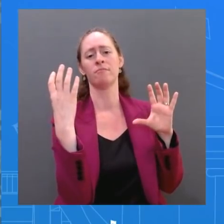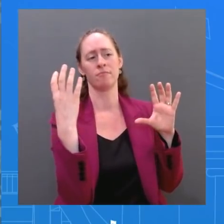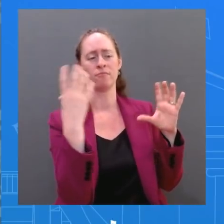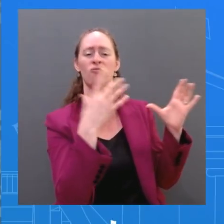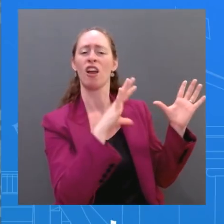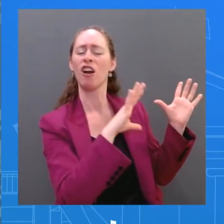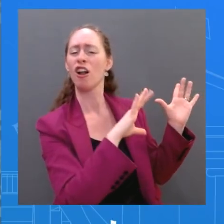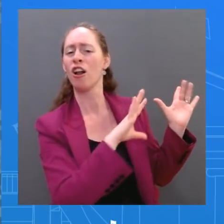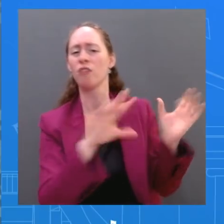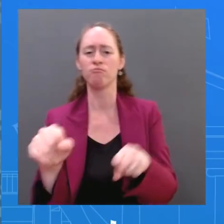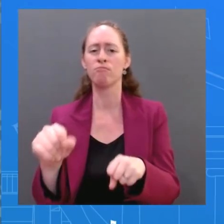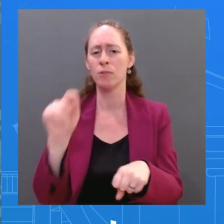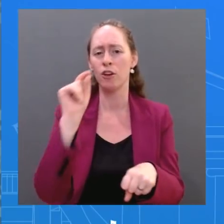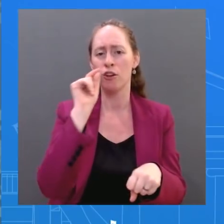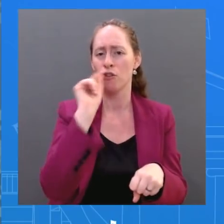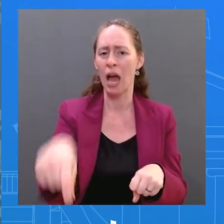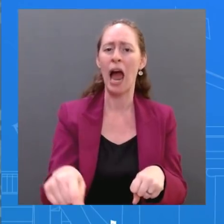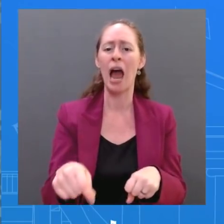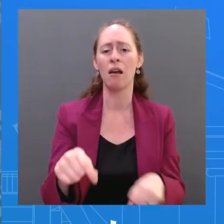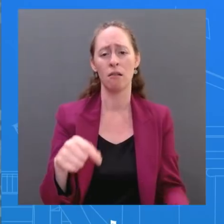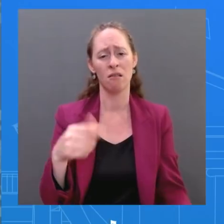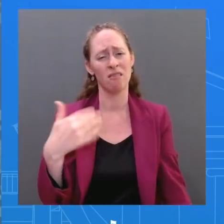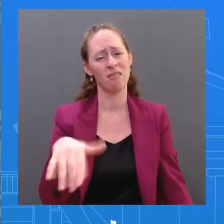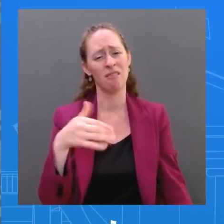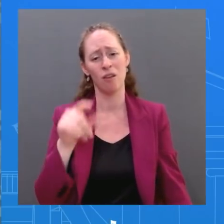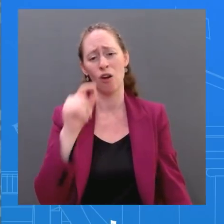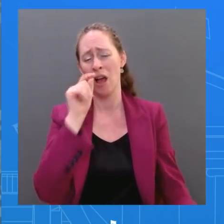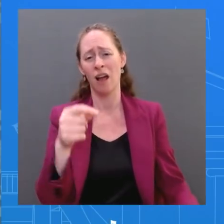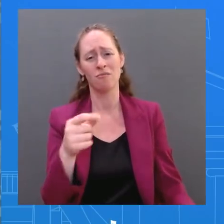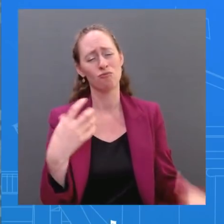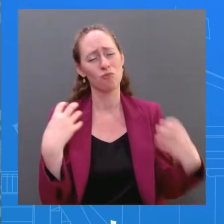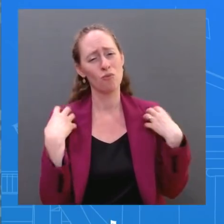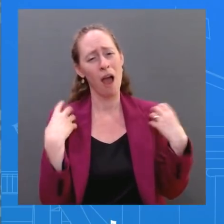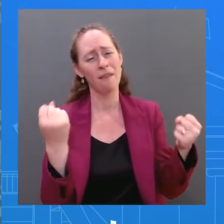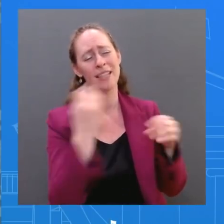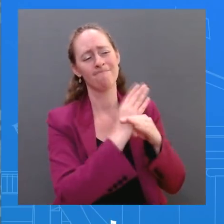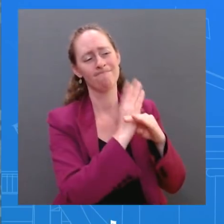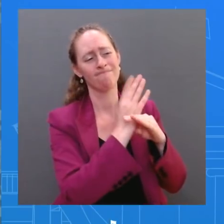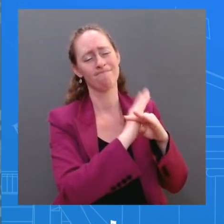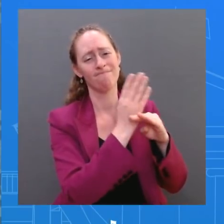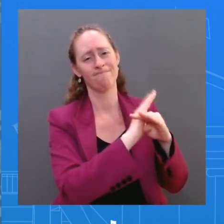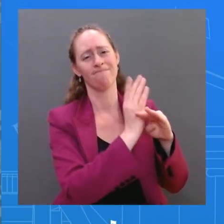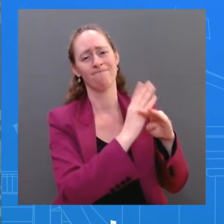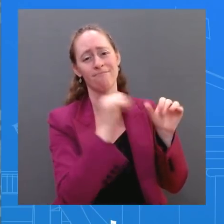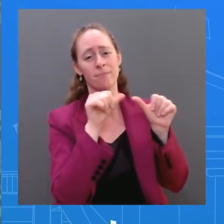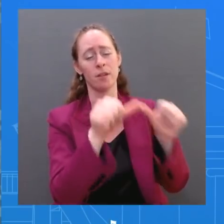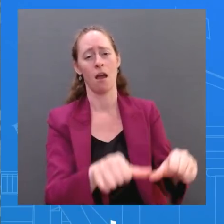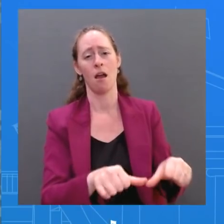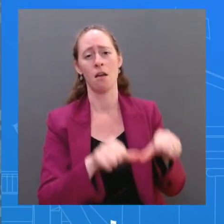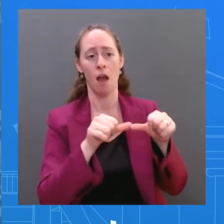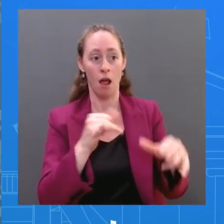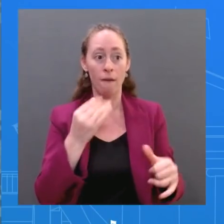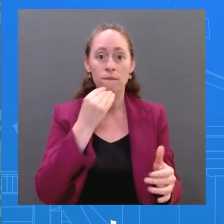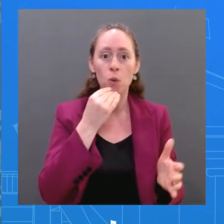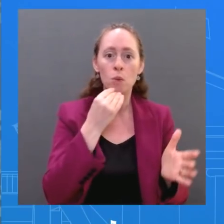That's what we're seeing here. And also the food insecurity -- the food cost has skyrocketed. And that's why the President has done everything